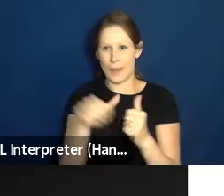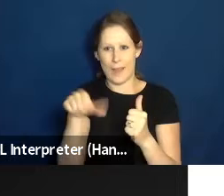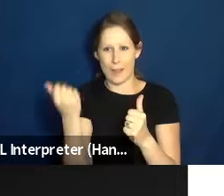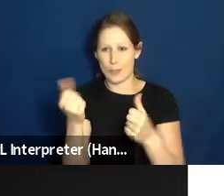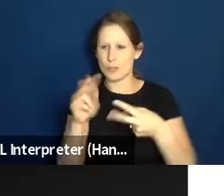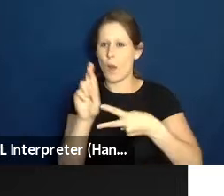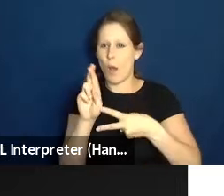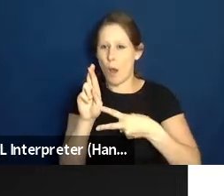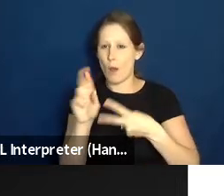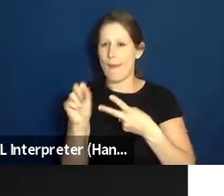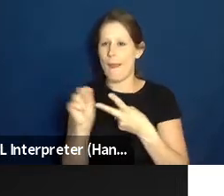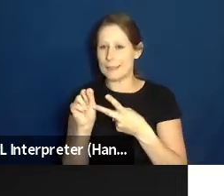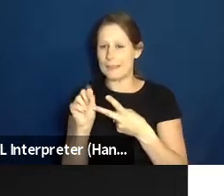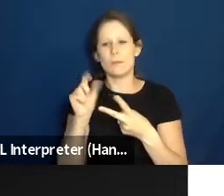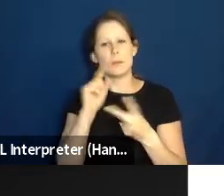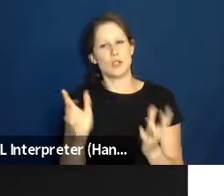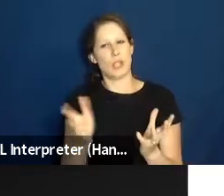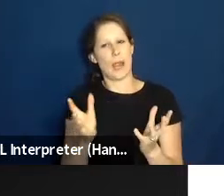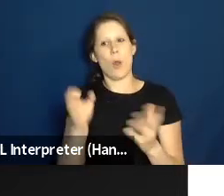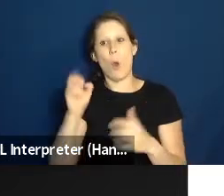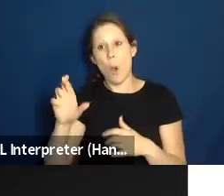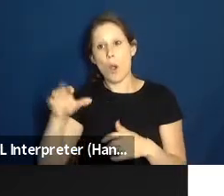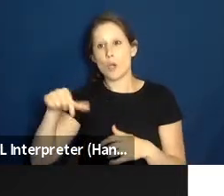That's just for the chat, or you can put your questions in the QA box or